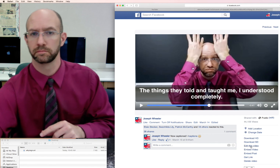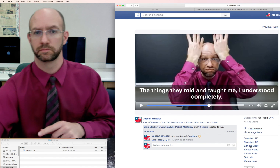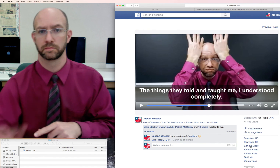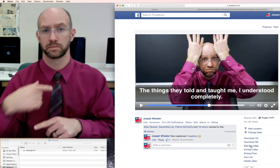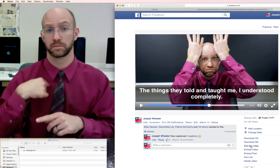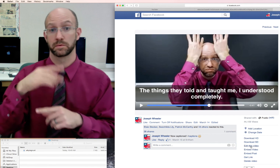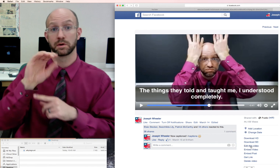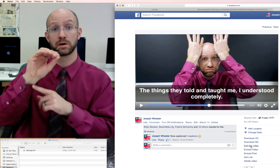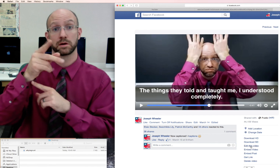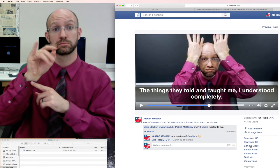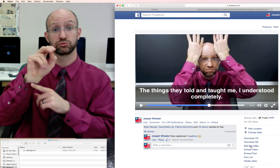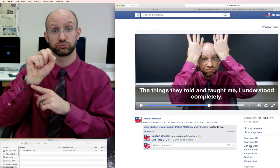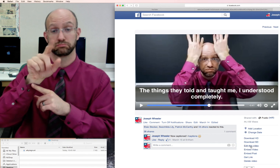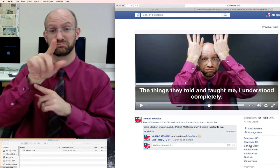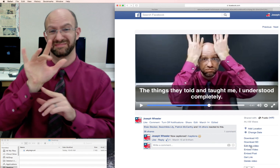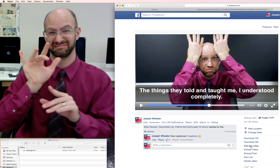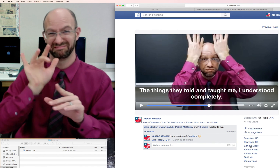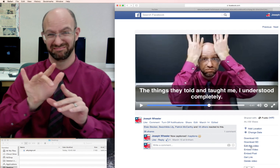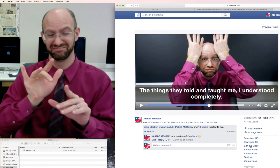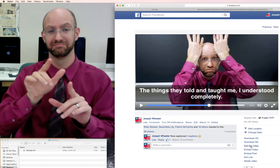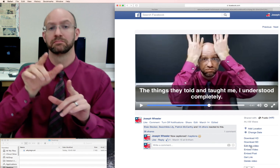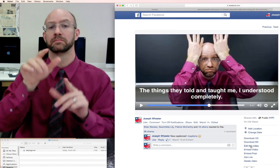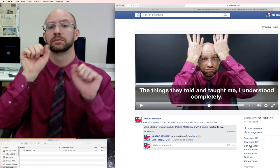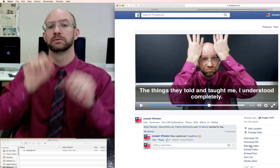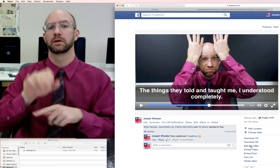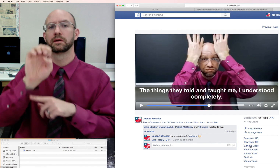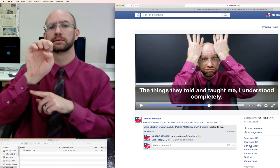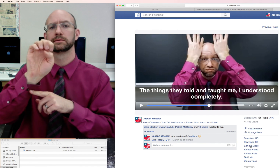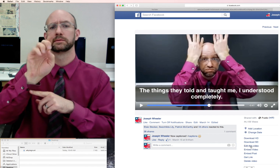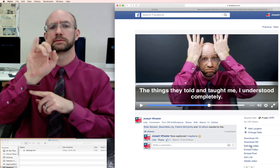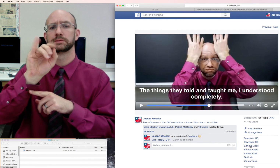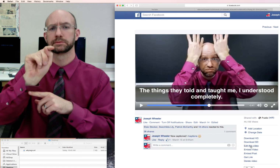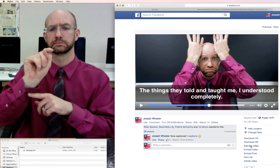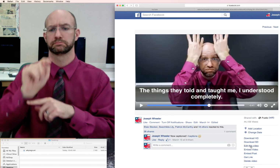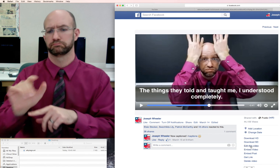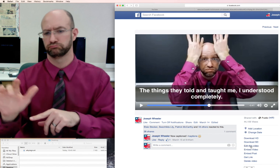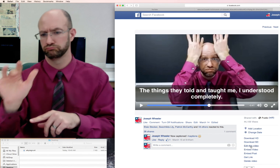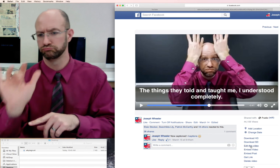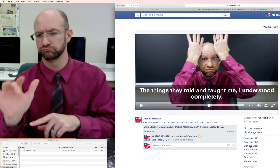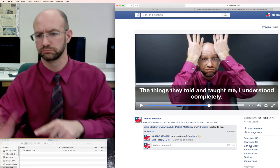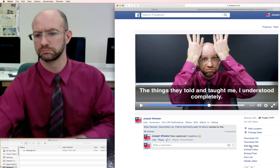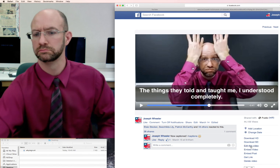When you click on "Options," you can then click on "Edit."